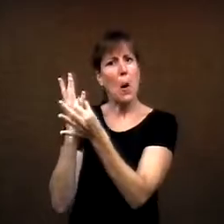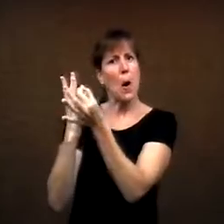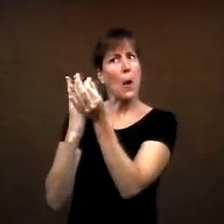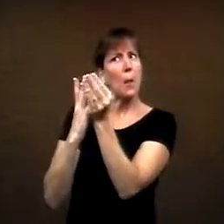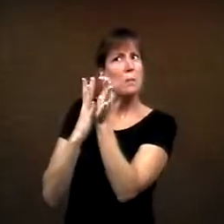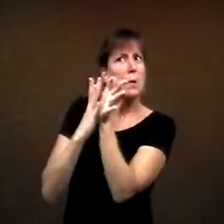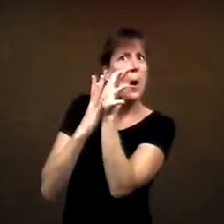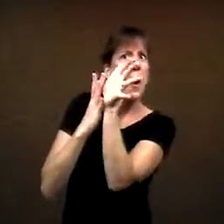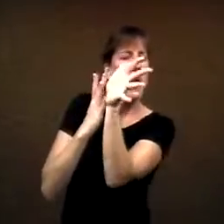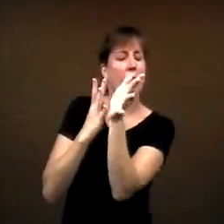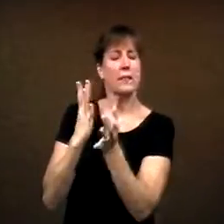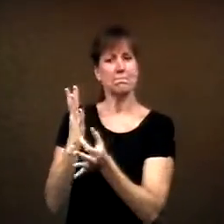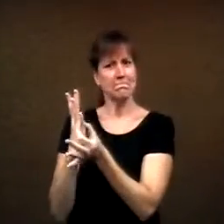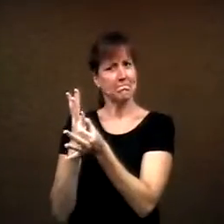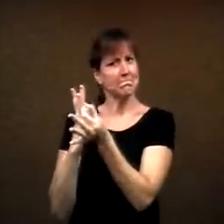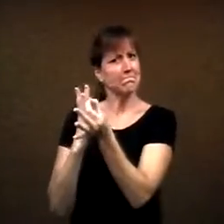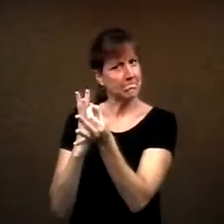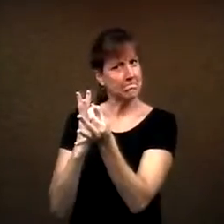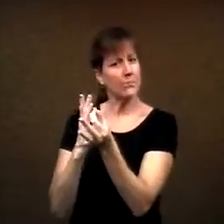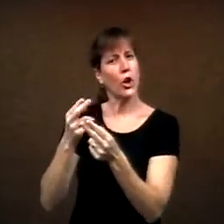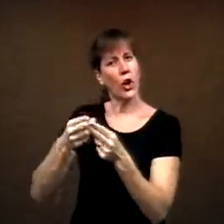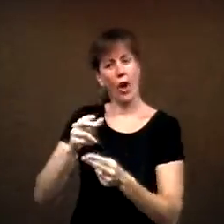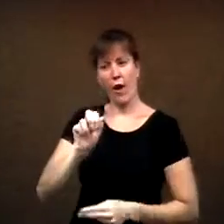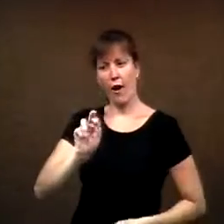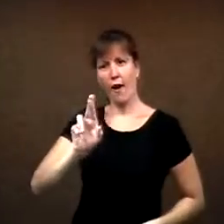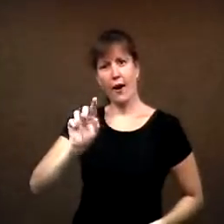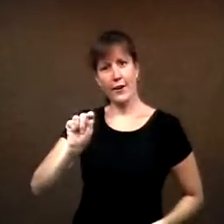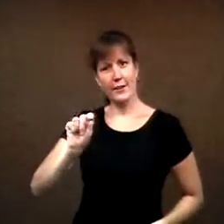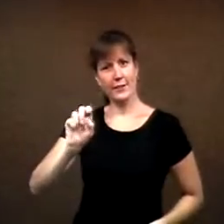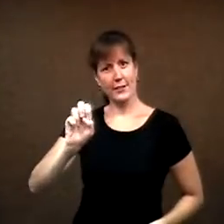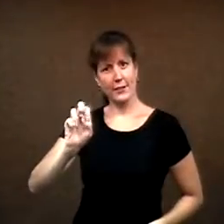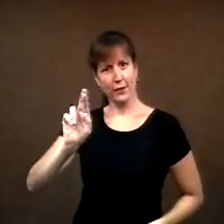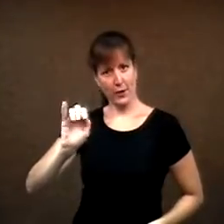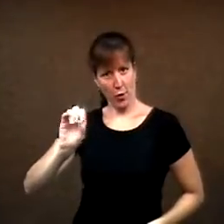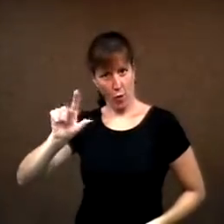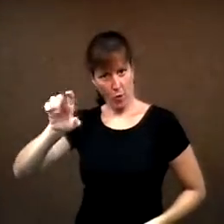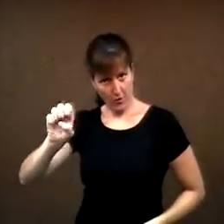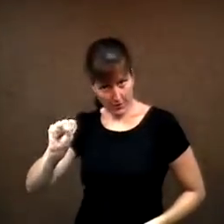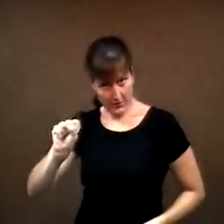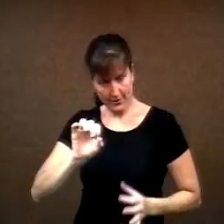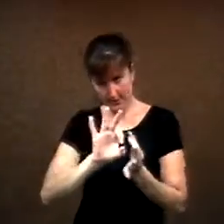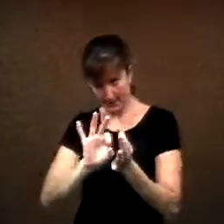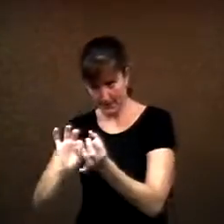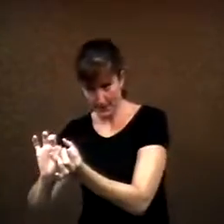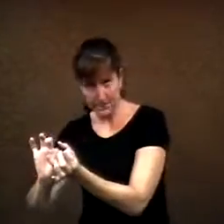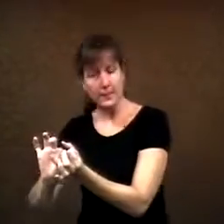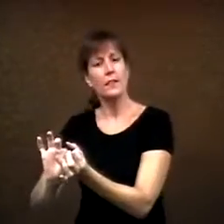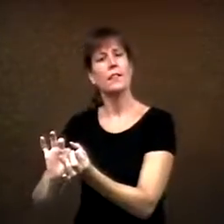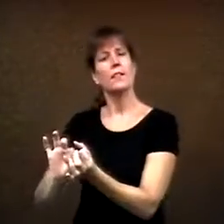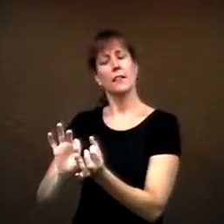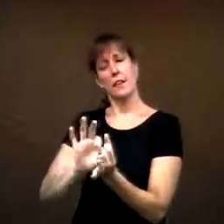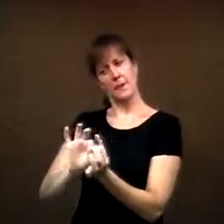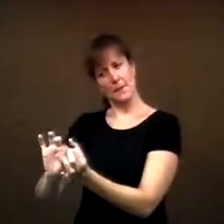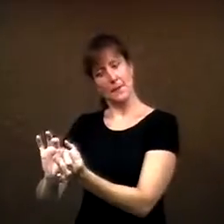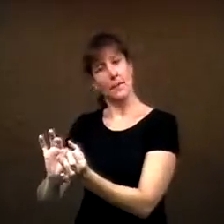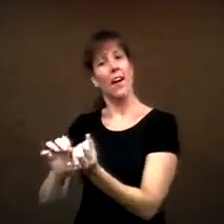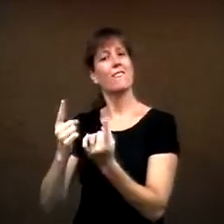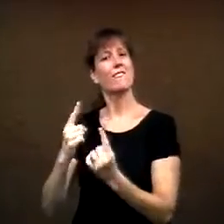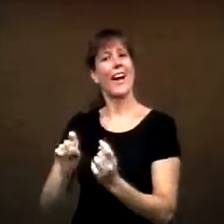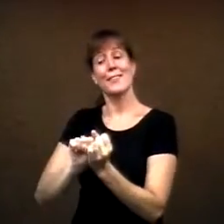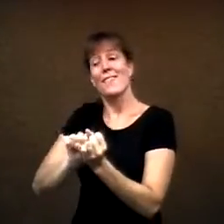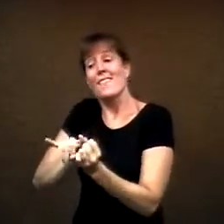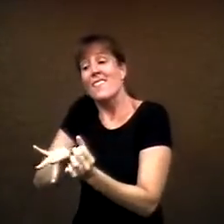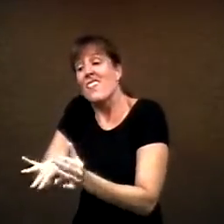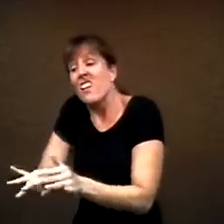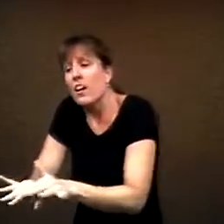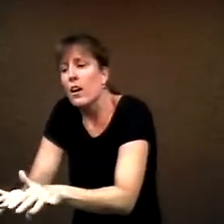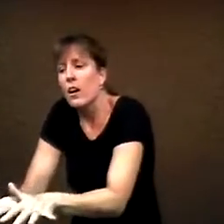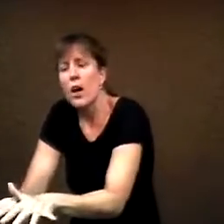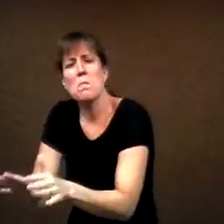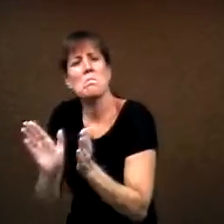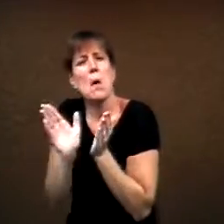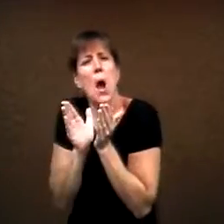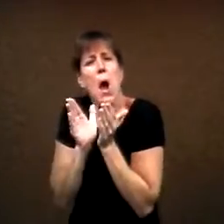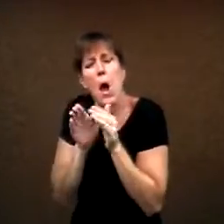The smaller branches are known as arterioles. Arterioles, finally, branch into the smallest pathways